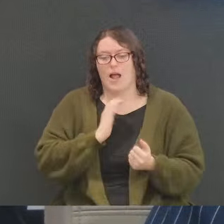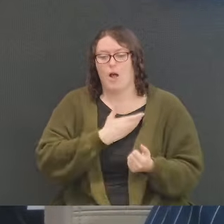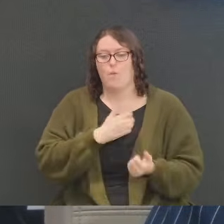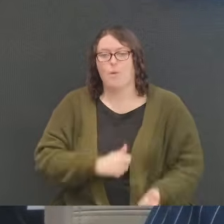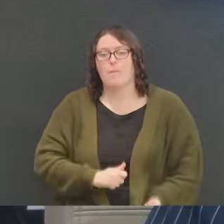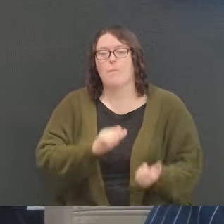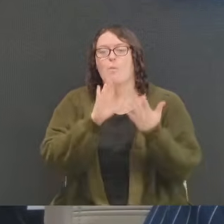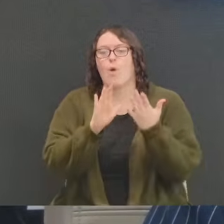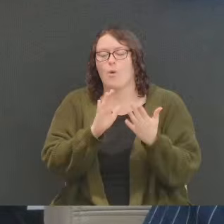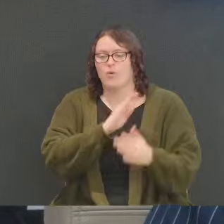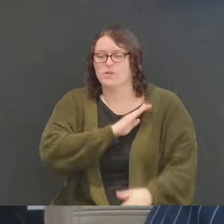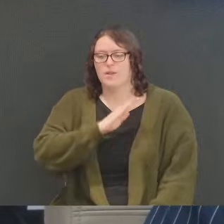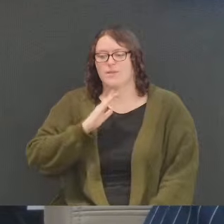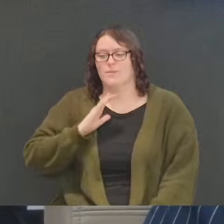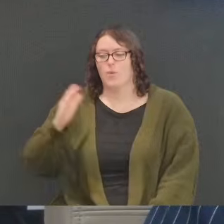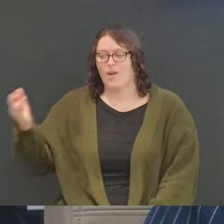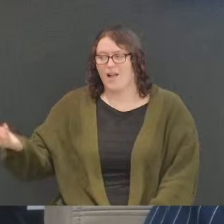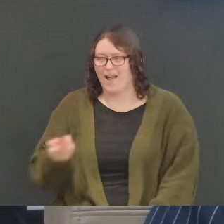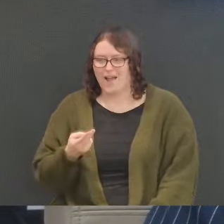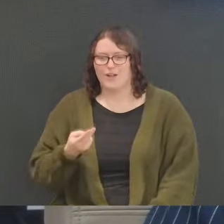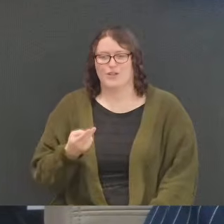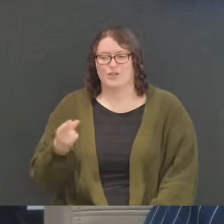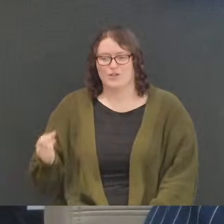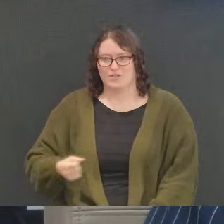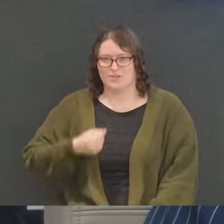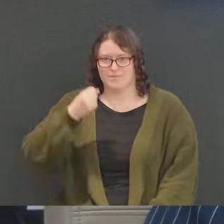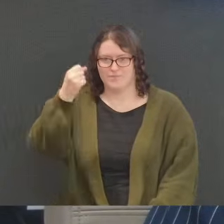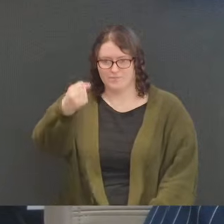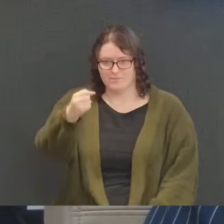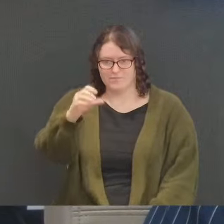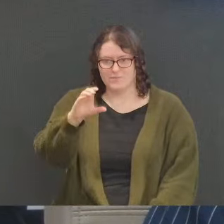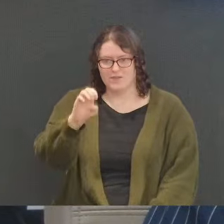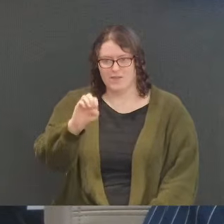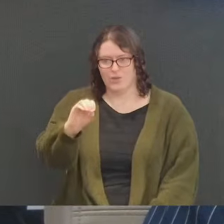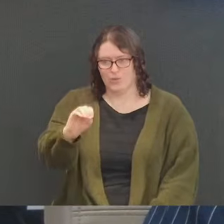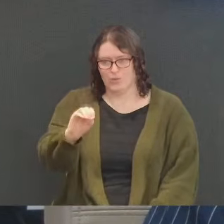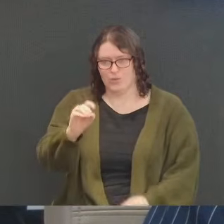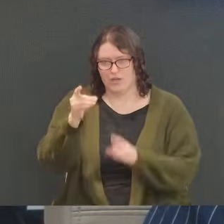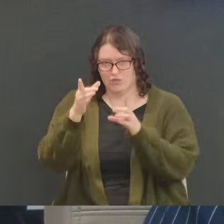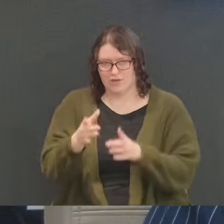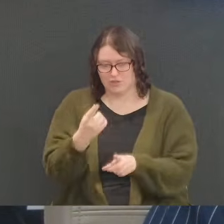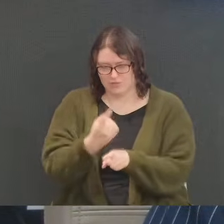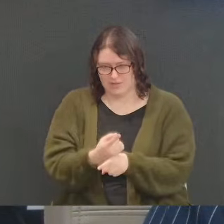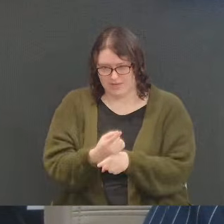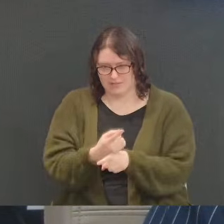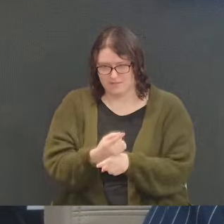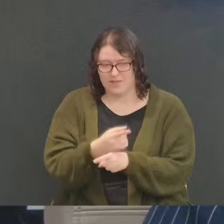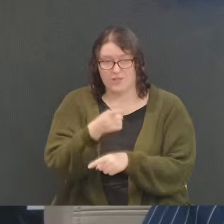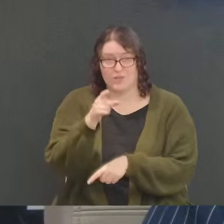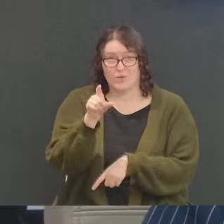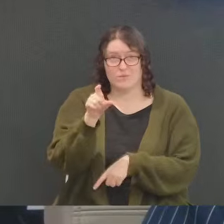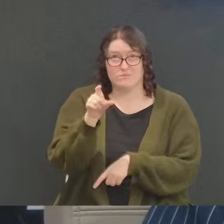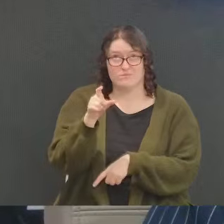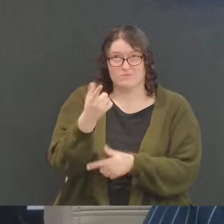the Board hires the CEO Director. So the CEO Director got to do what the Board tell them to do,